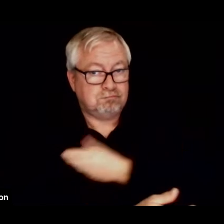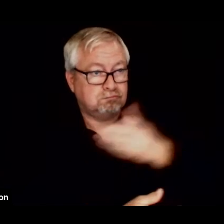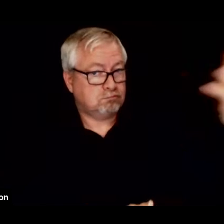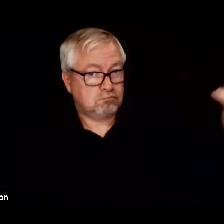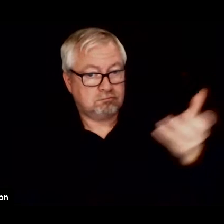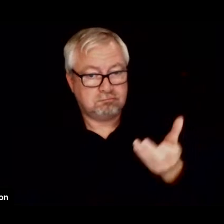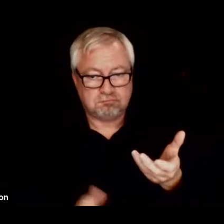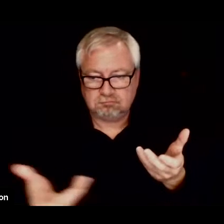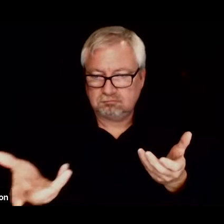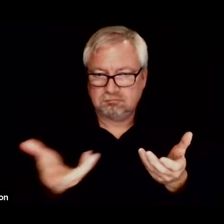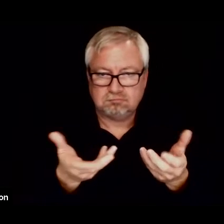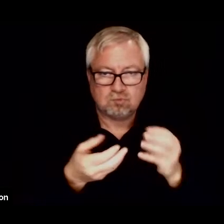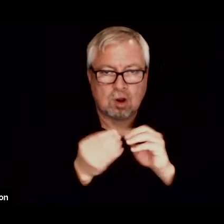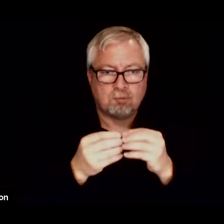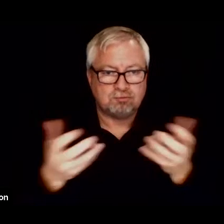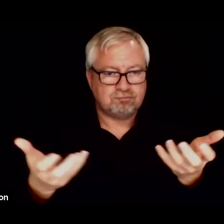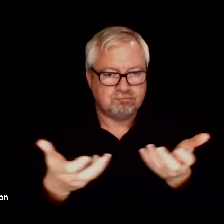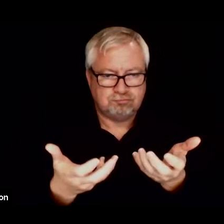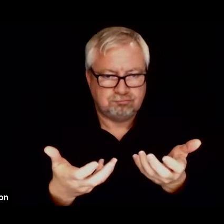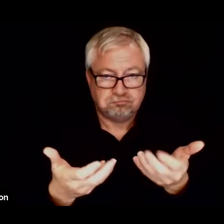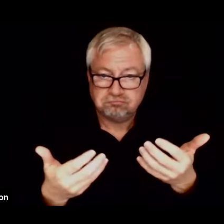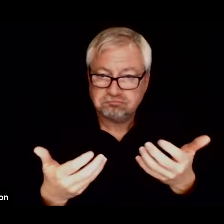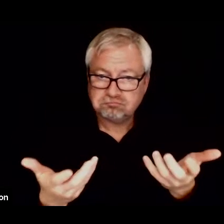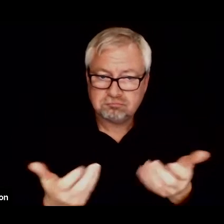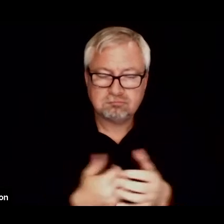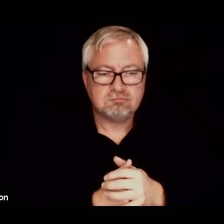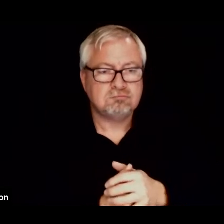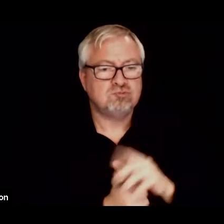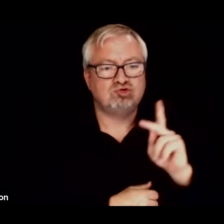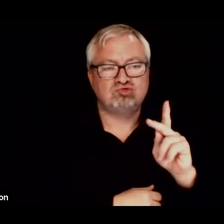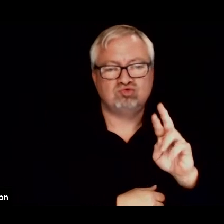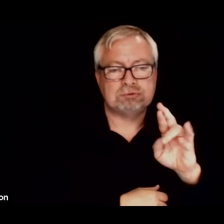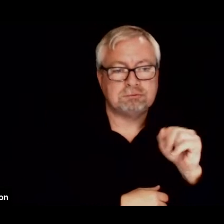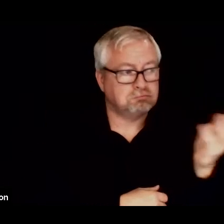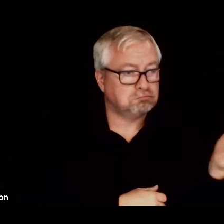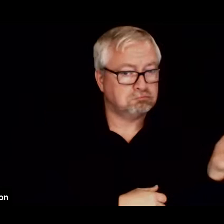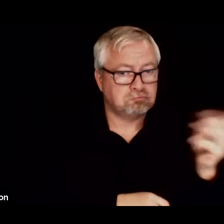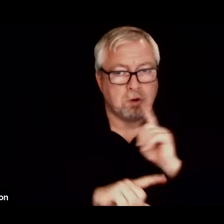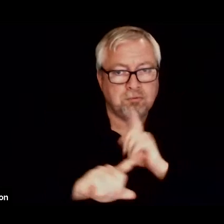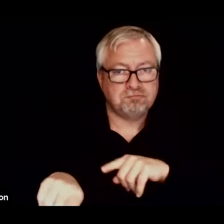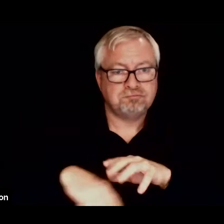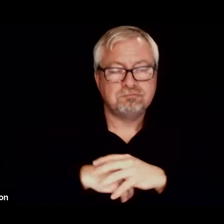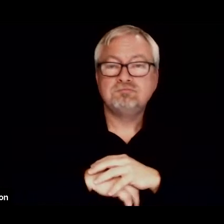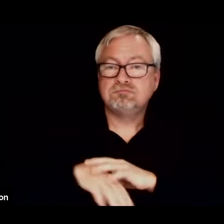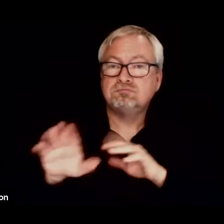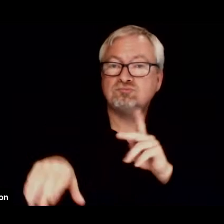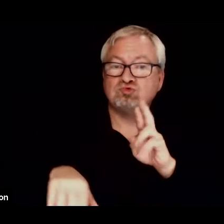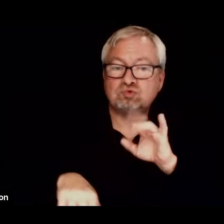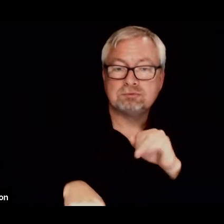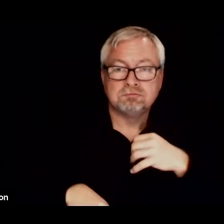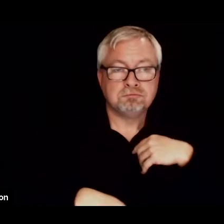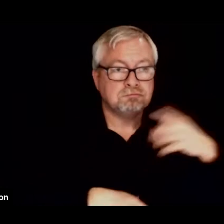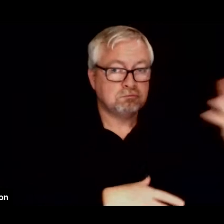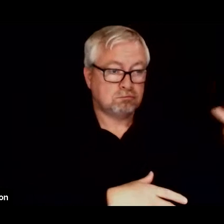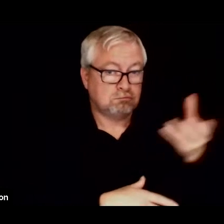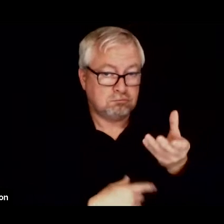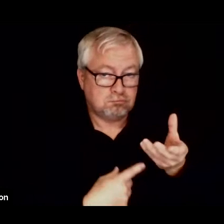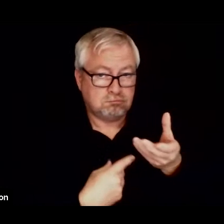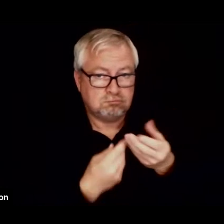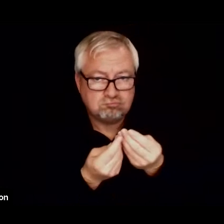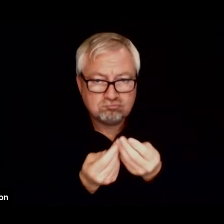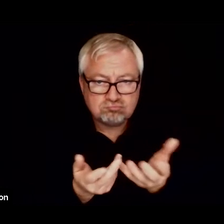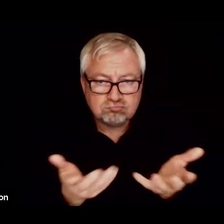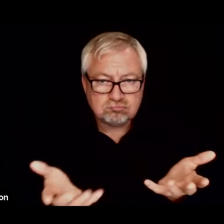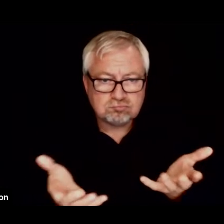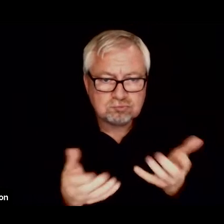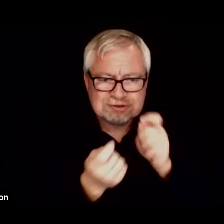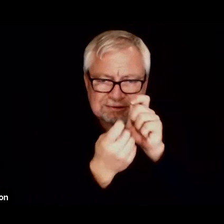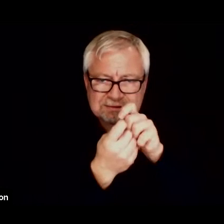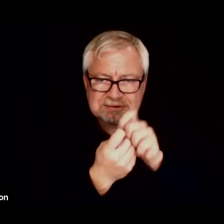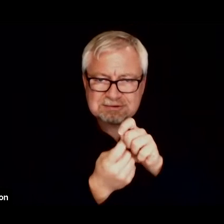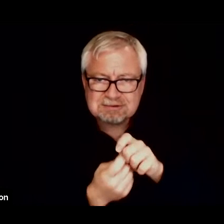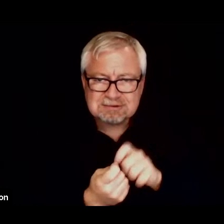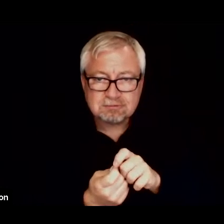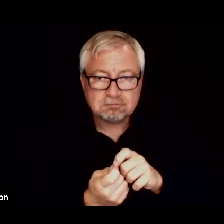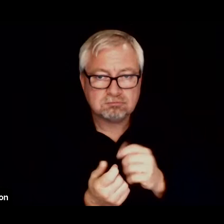you're aware that the details of the allocation um recommendations are on our website and so i just